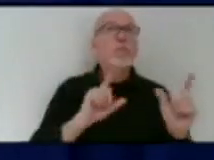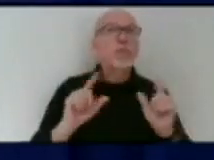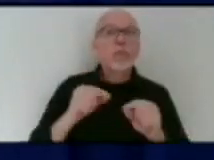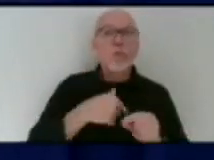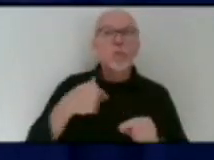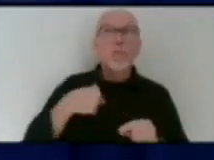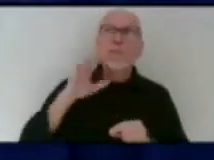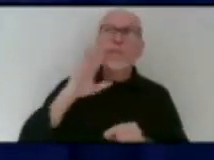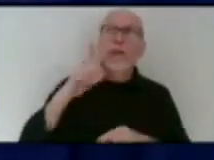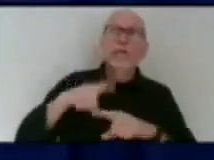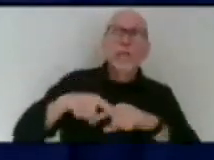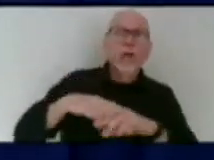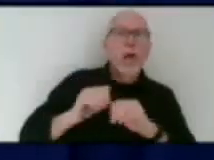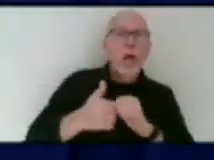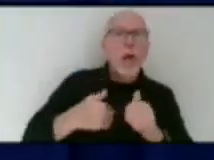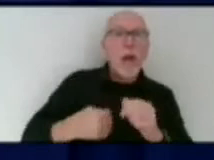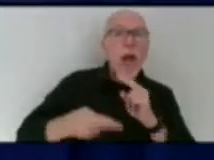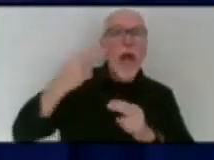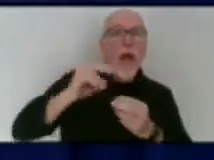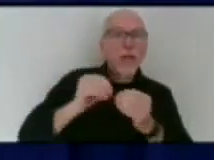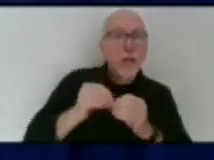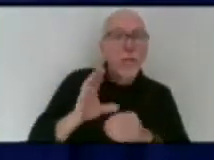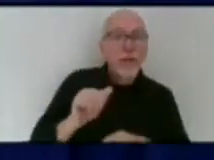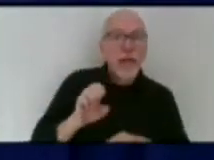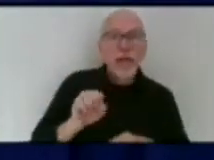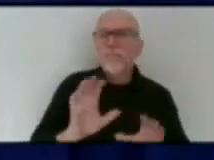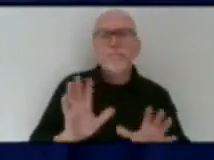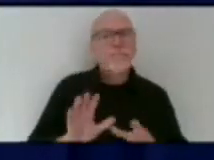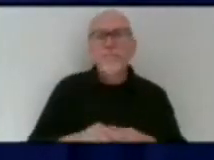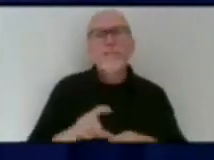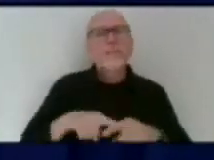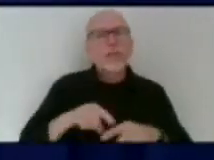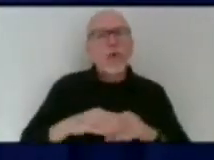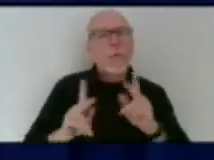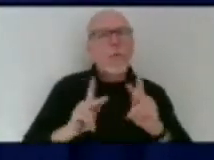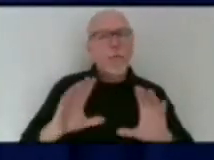how high our case counts are. It's also important to understand that even